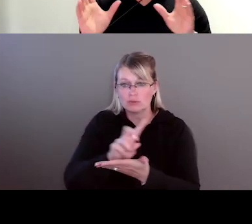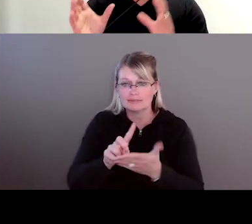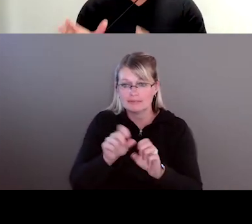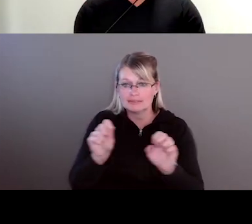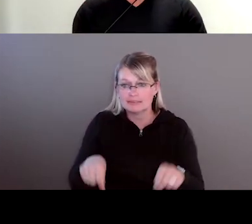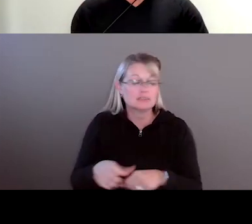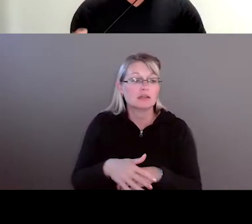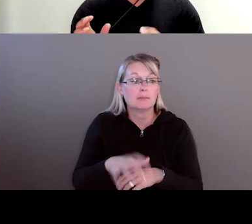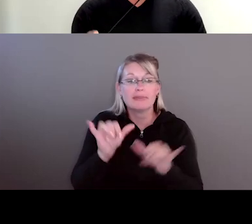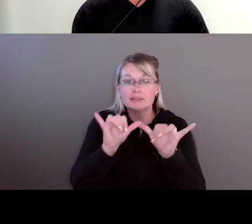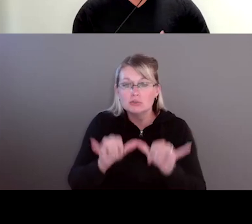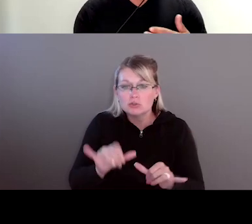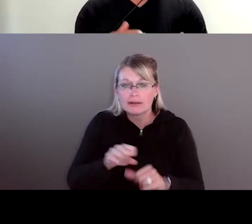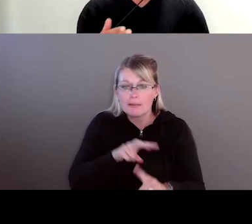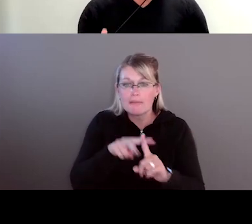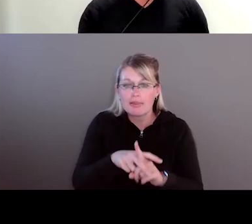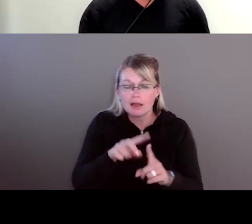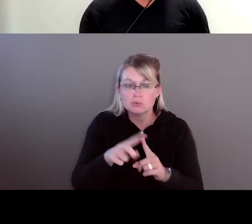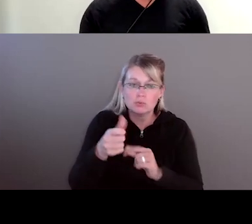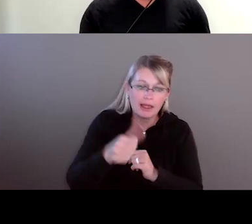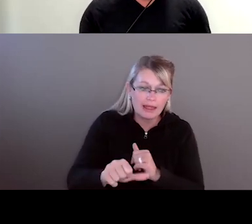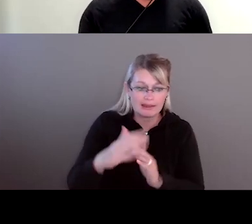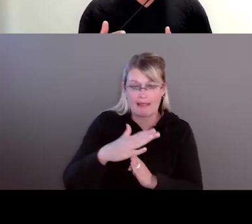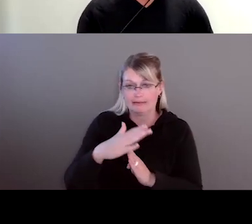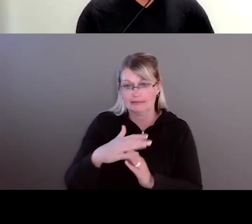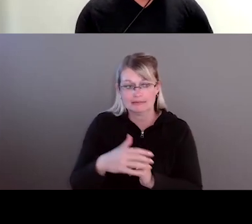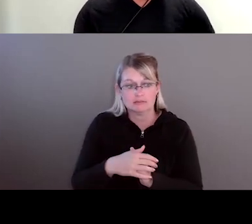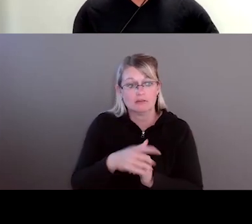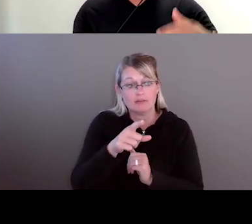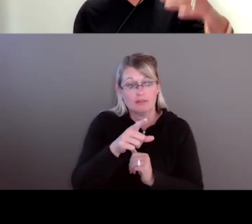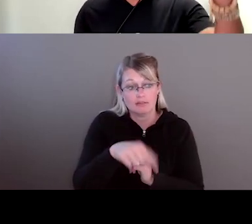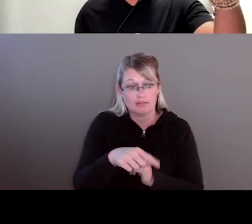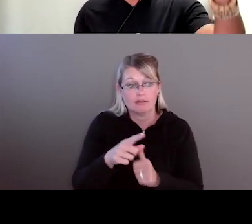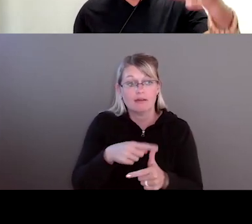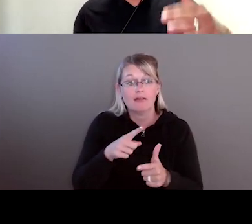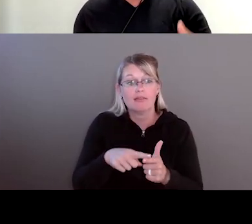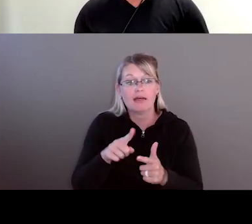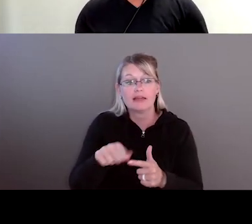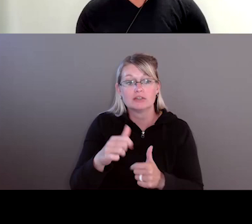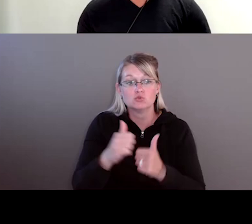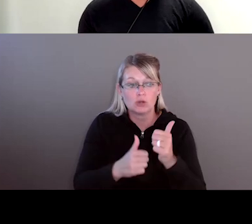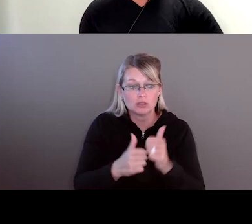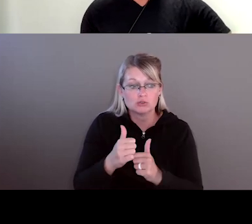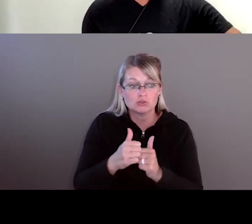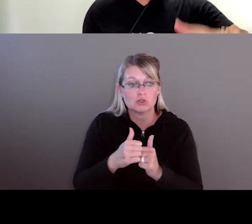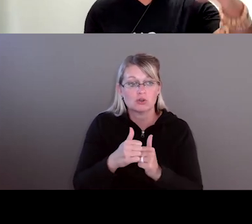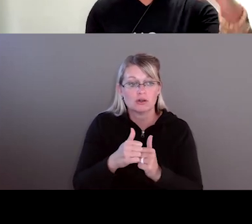the engineers can apply to any of the headings. This way they can structure the document correctly